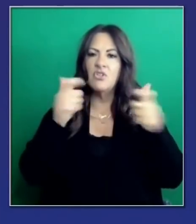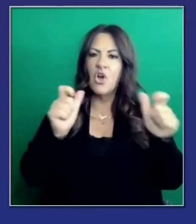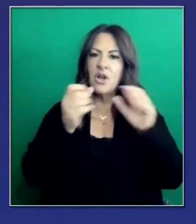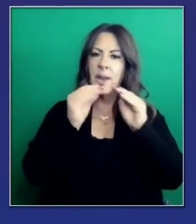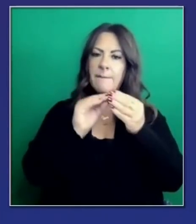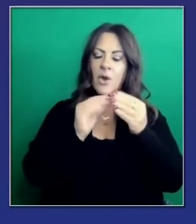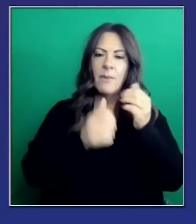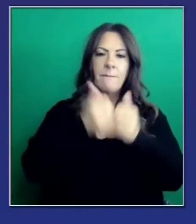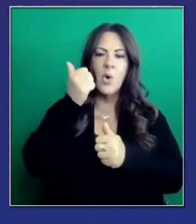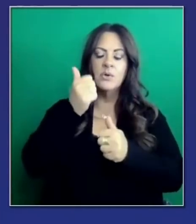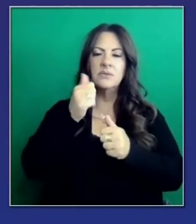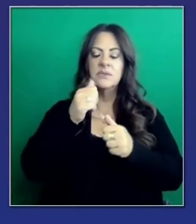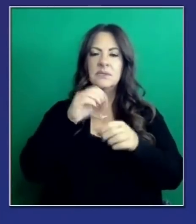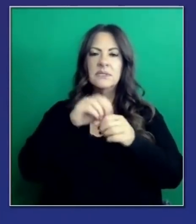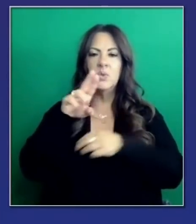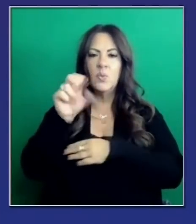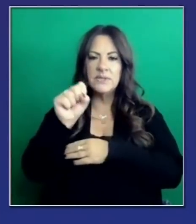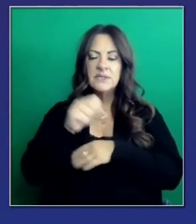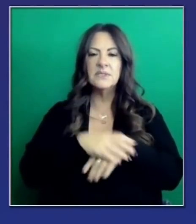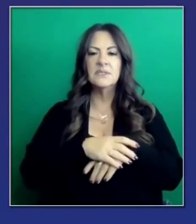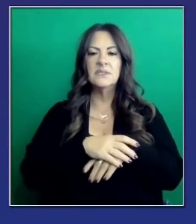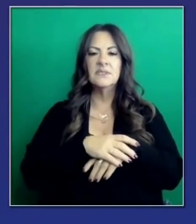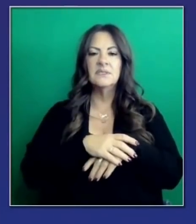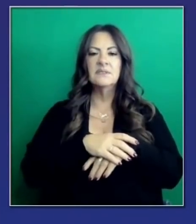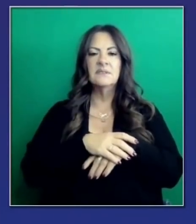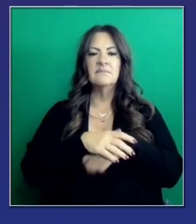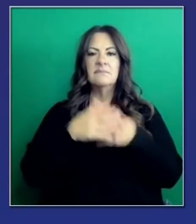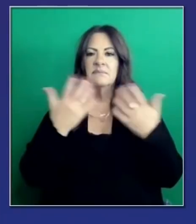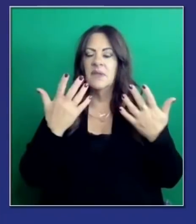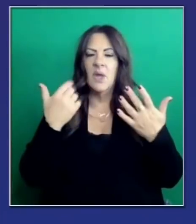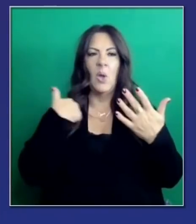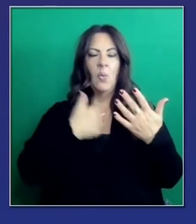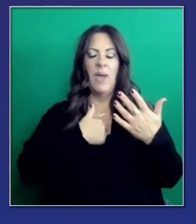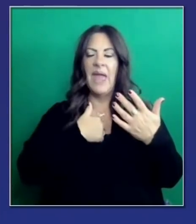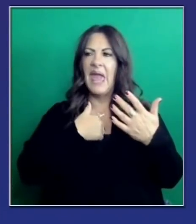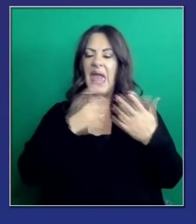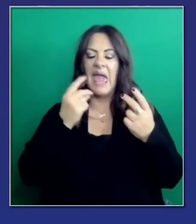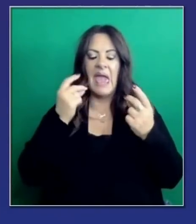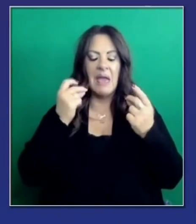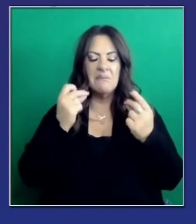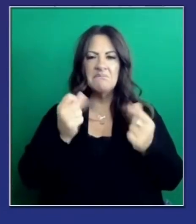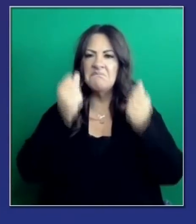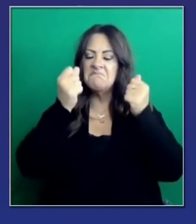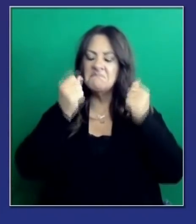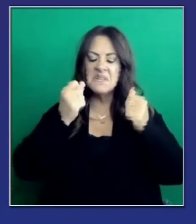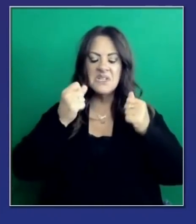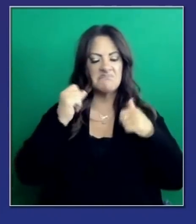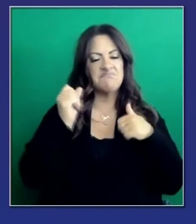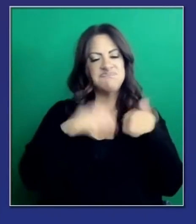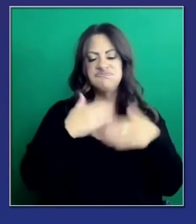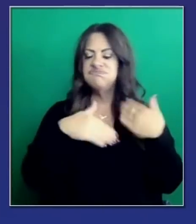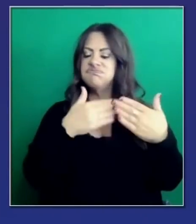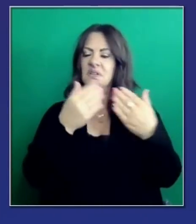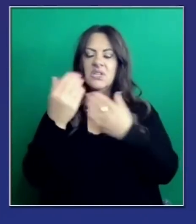CLOSE TO 41 MILLION TOTAL. IT GIVES YOU A SENSE. CALIFORNIA, THE SIZE OF 21 STATES OF AMERICA COMBINED. THIS IS LIKE A LARGE SHIP. IT TAKES A LITTLE TIME TO SHIFT